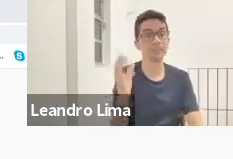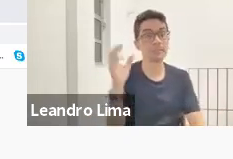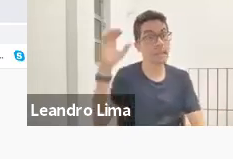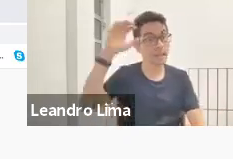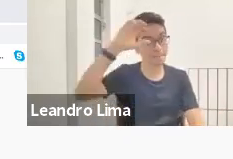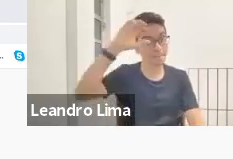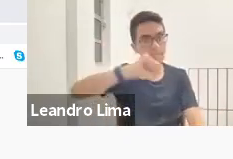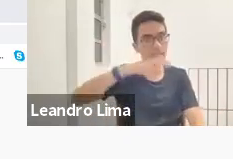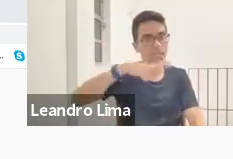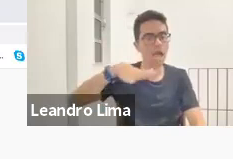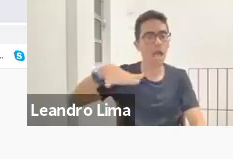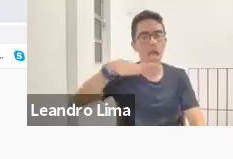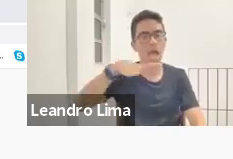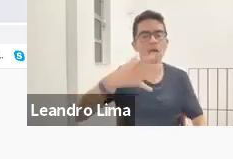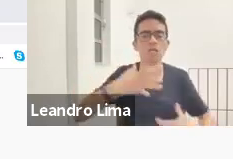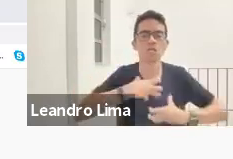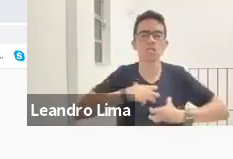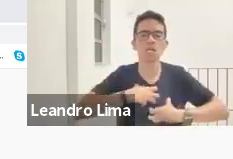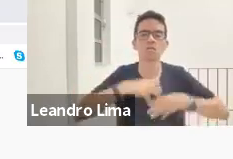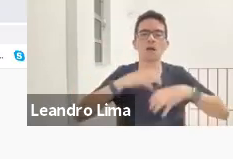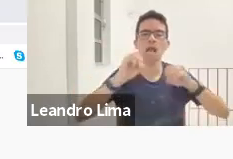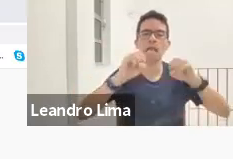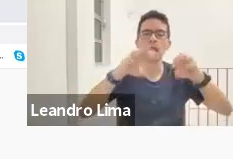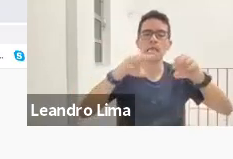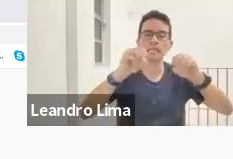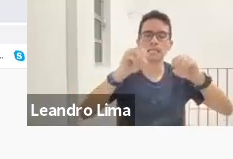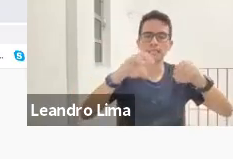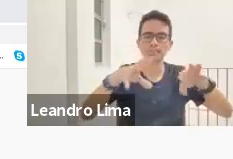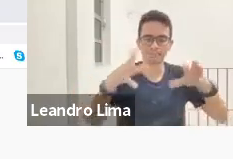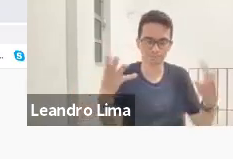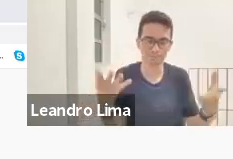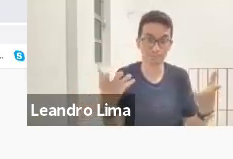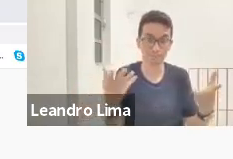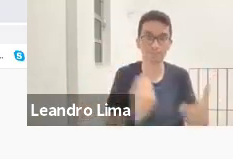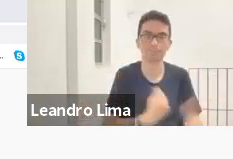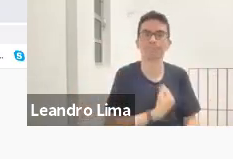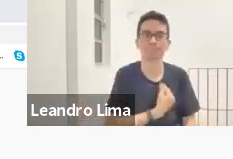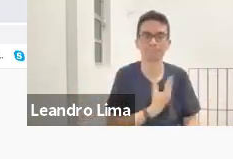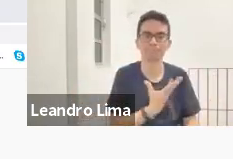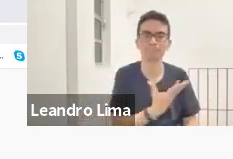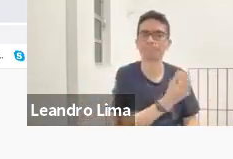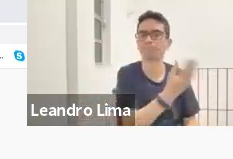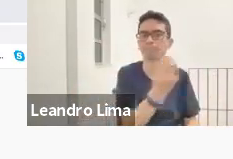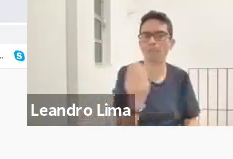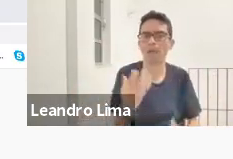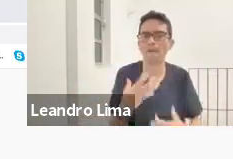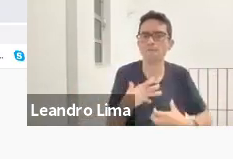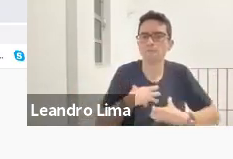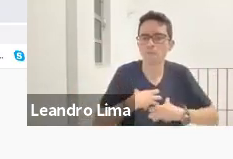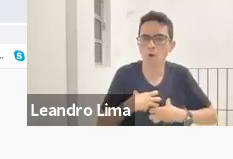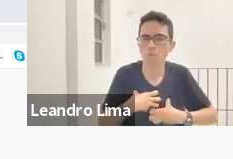a lot of standardized test prep a lot of standardized test preparation. So there there preparation. So, there, there, there are multiple means of media there are multiple means of mediation, that often are in